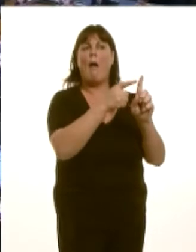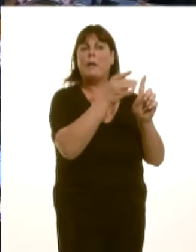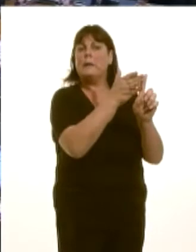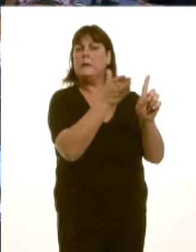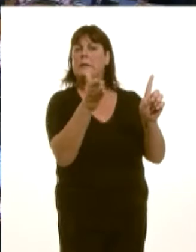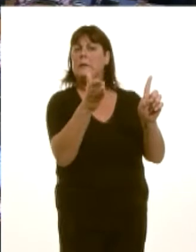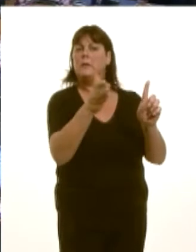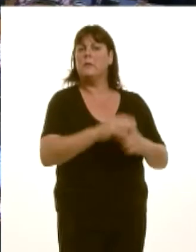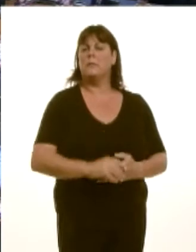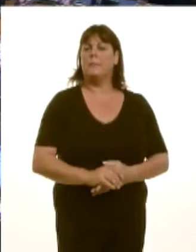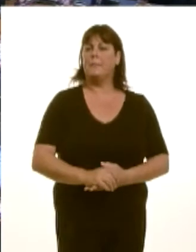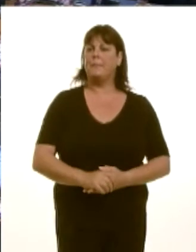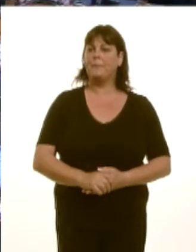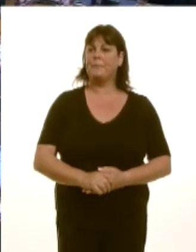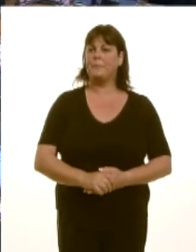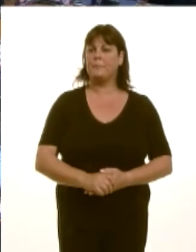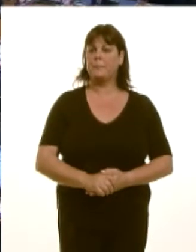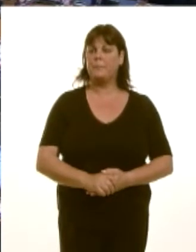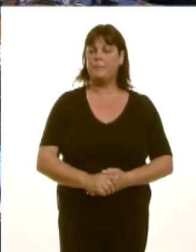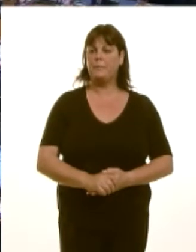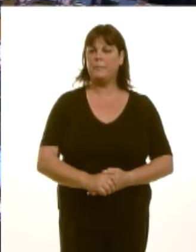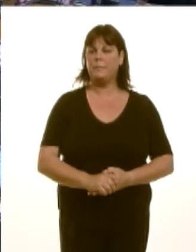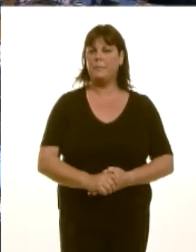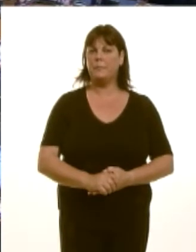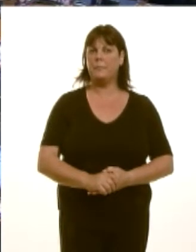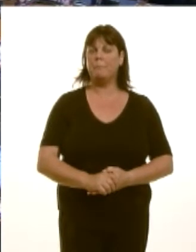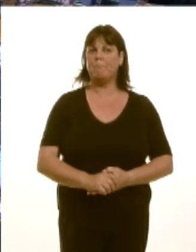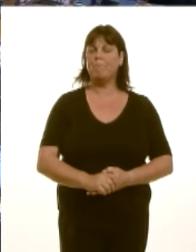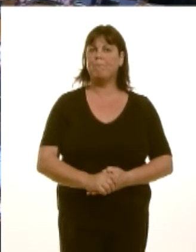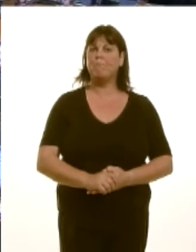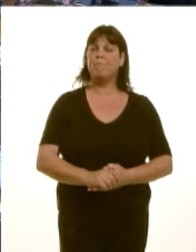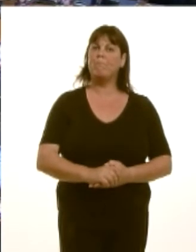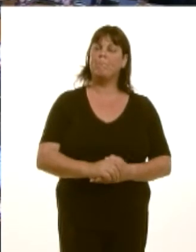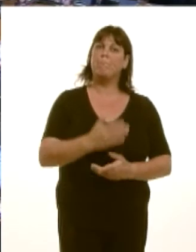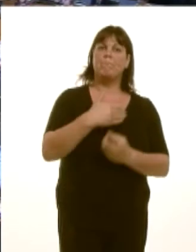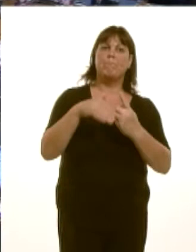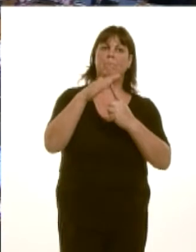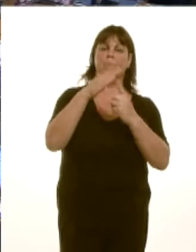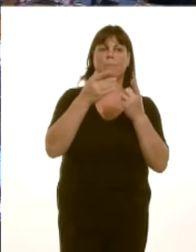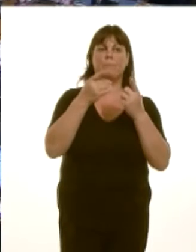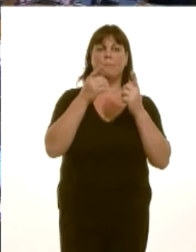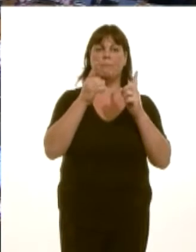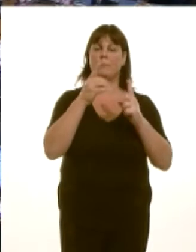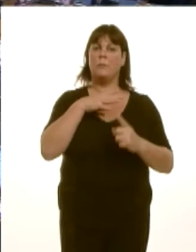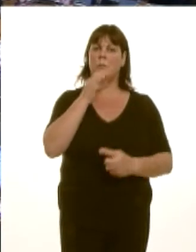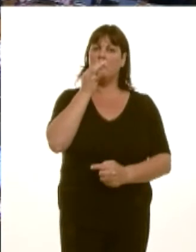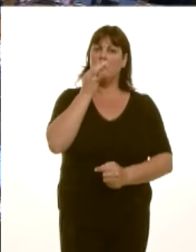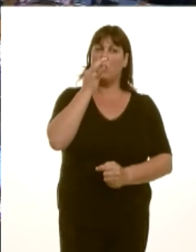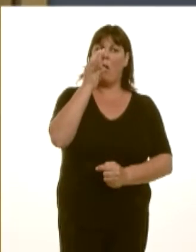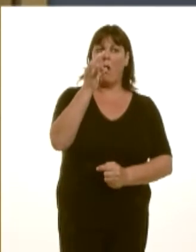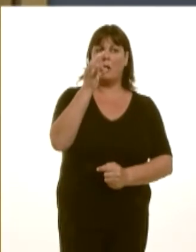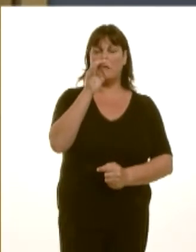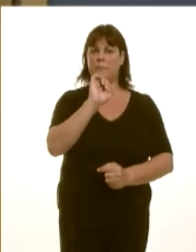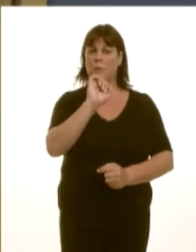Rhodri Glyn Thomas: First Minister, what is the Welsh Government’s policy on roundabouts